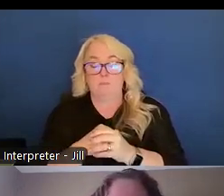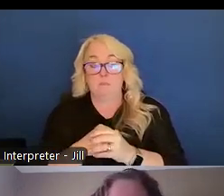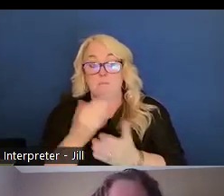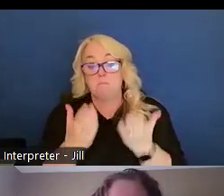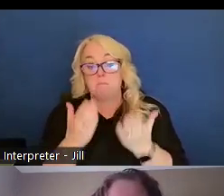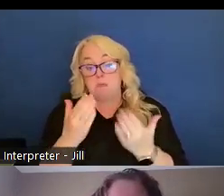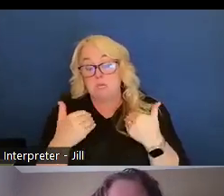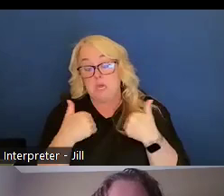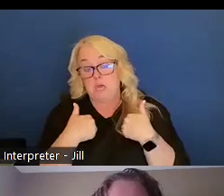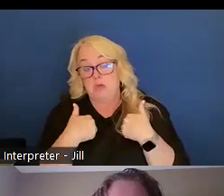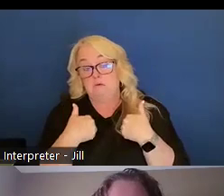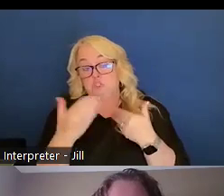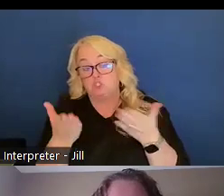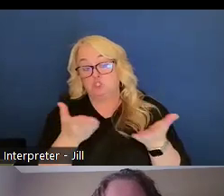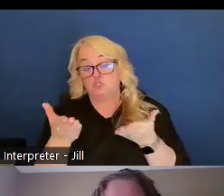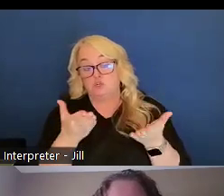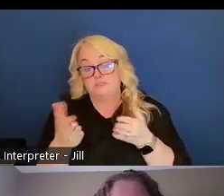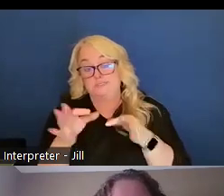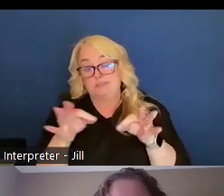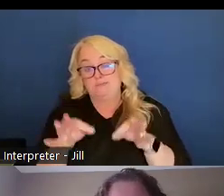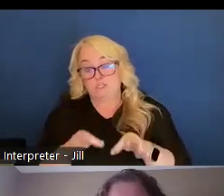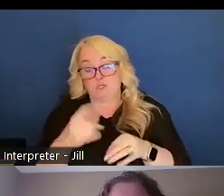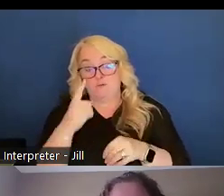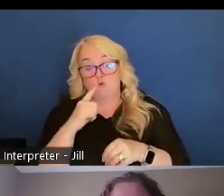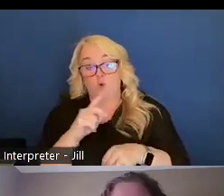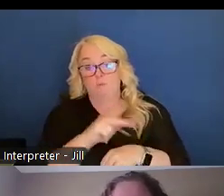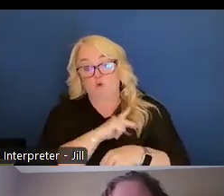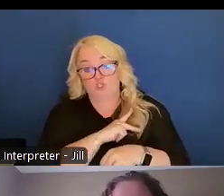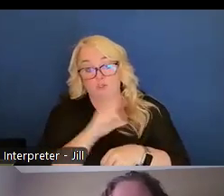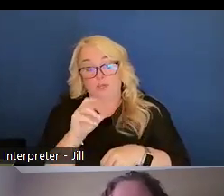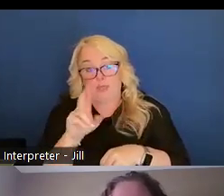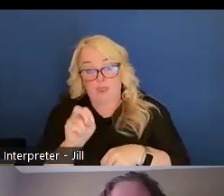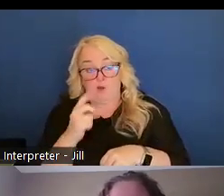service definition for personal care or something similar, that